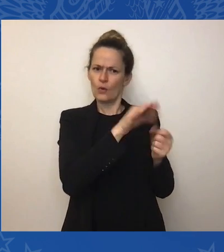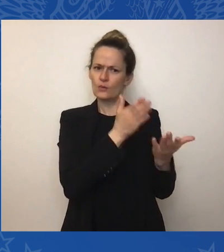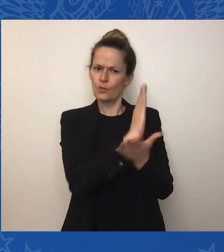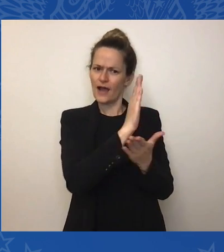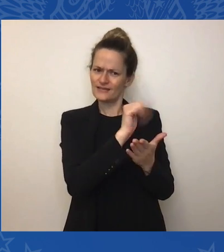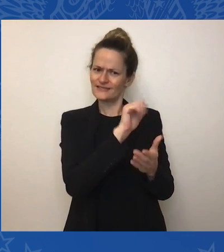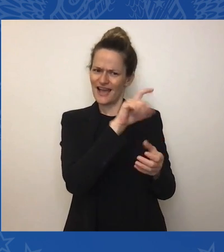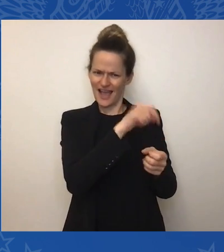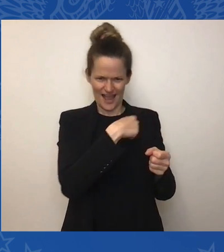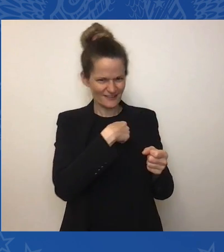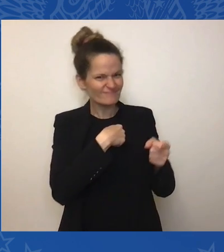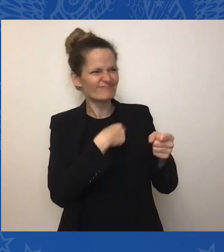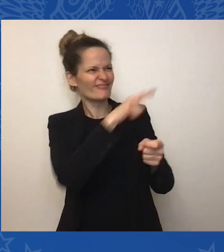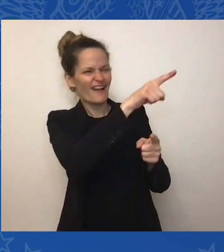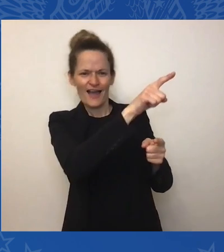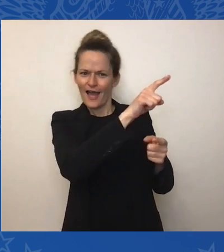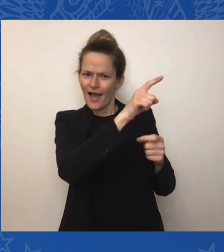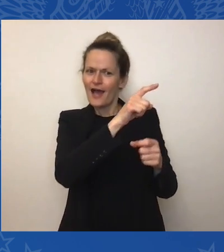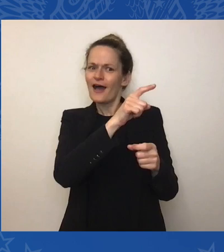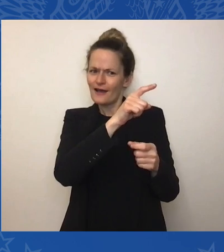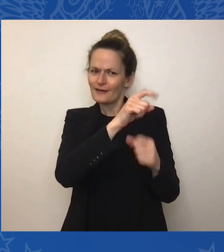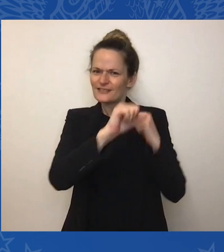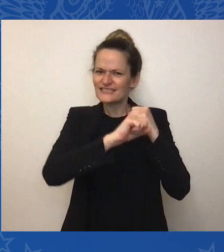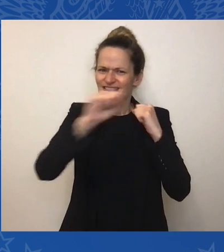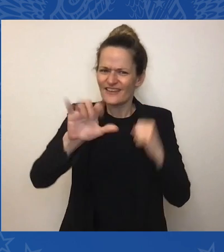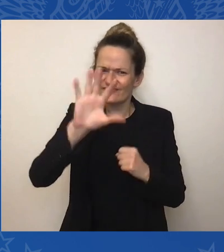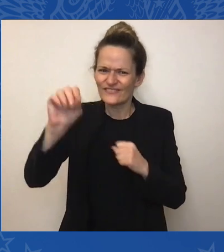"You can bury hate. You can wipe it out."